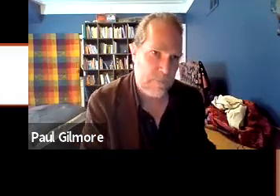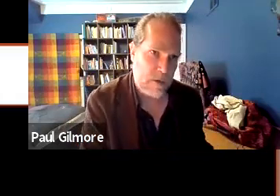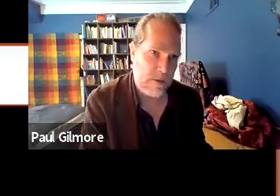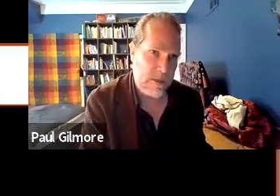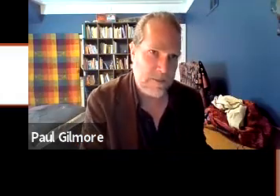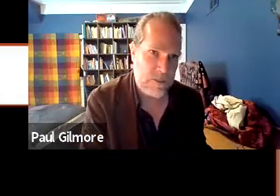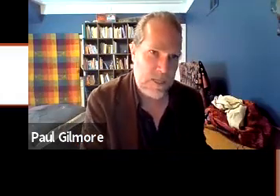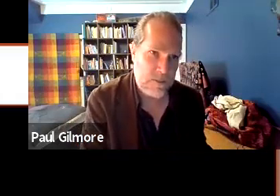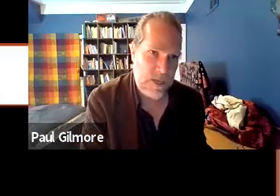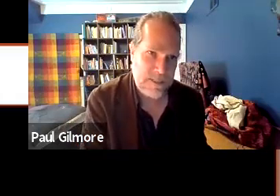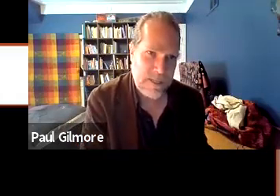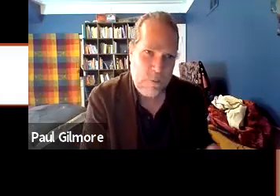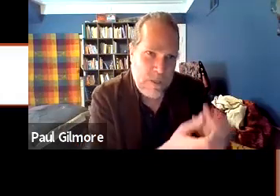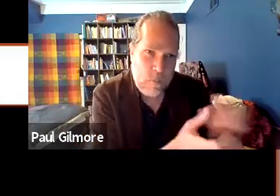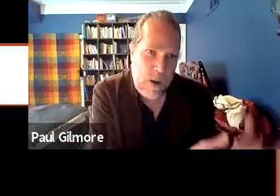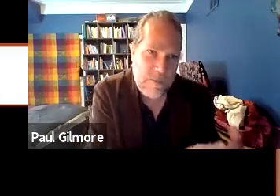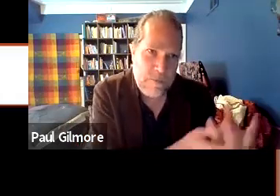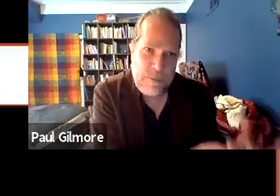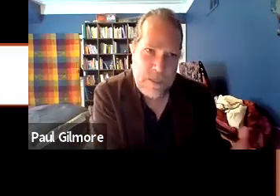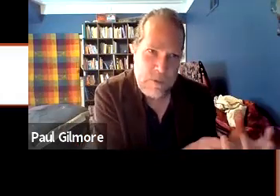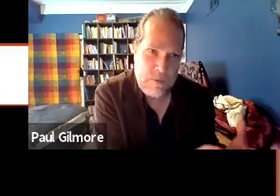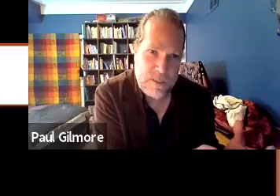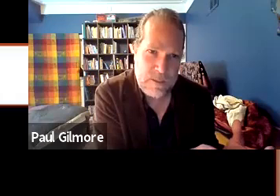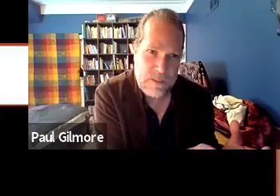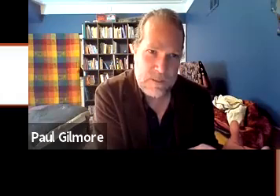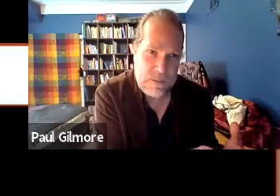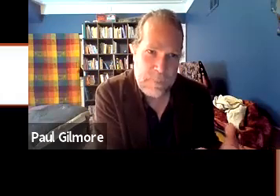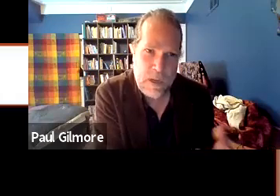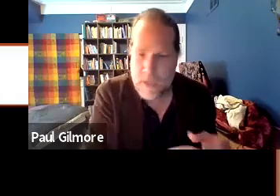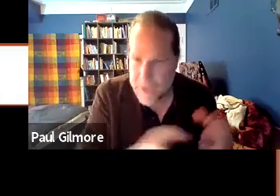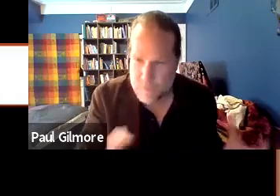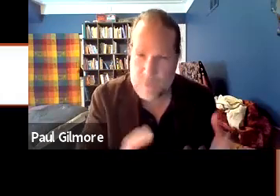are not part of the United States, yet, we don't want them to become US citizens. Adams